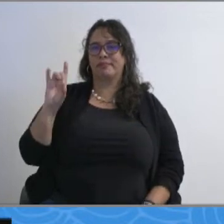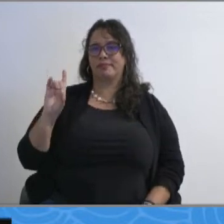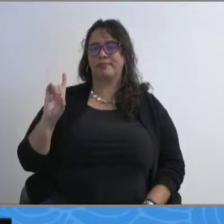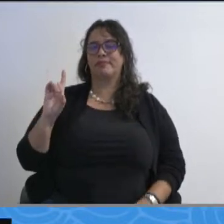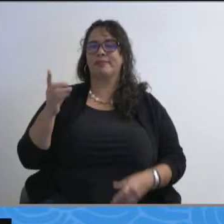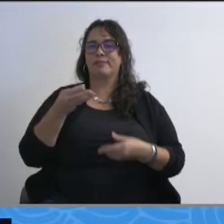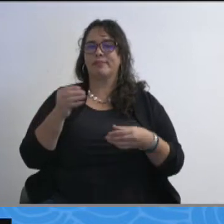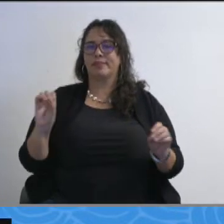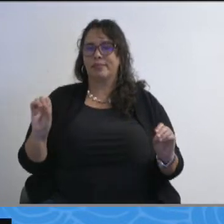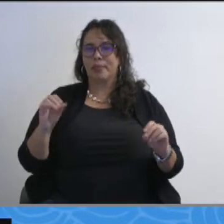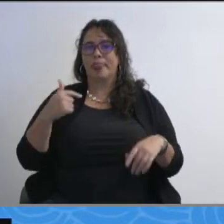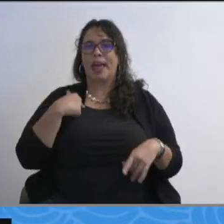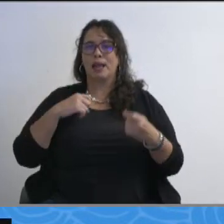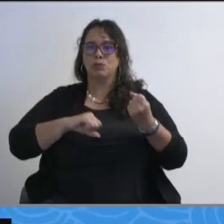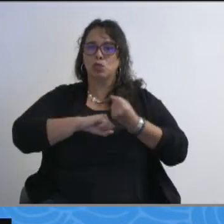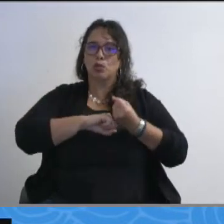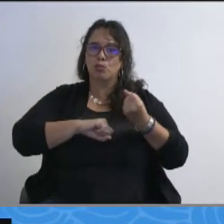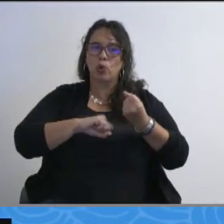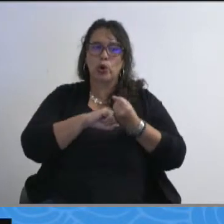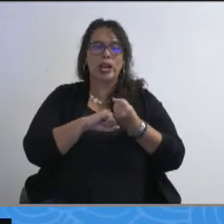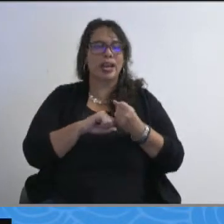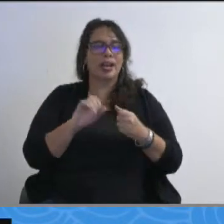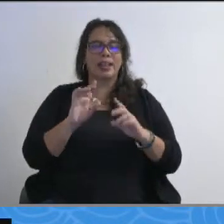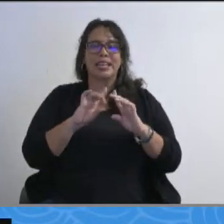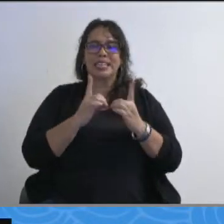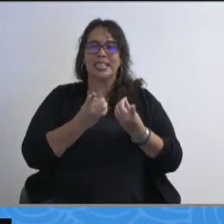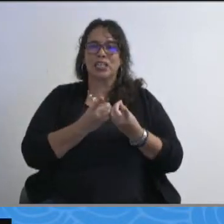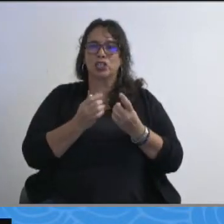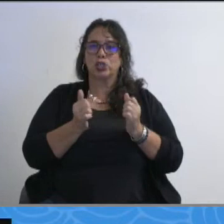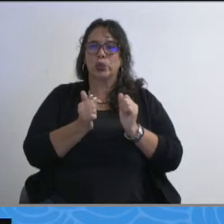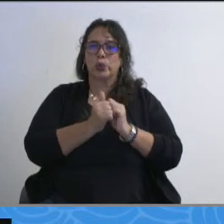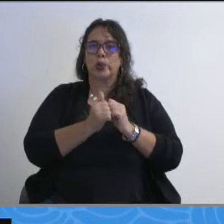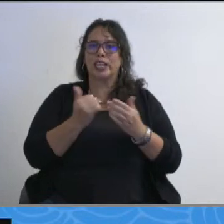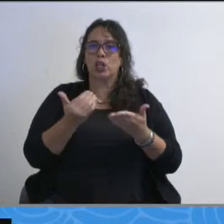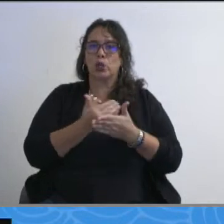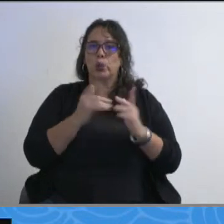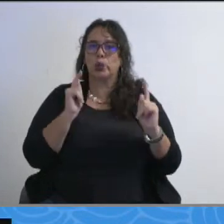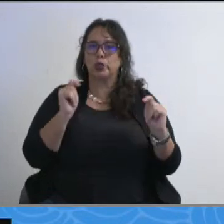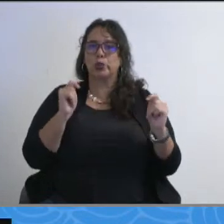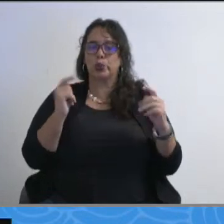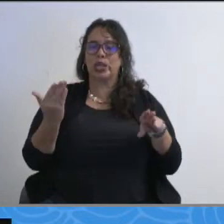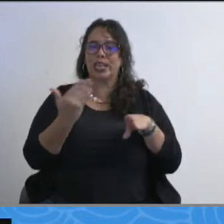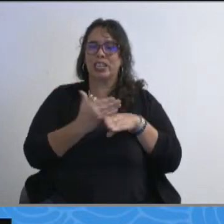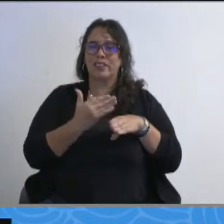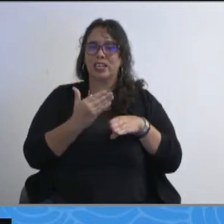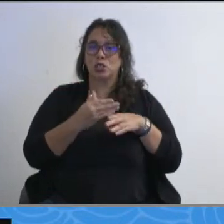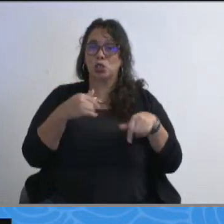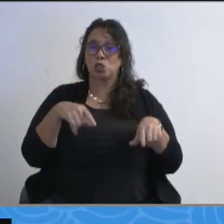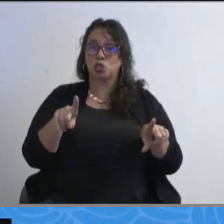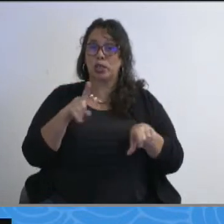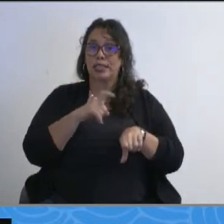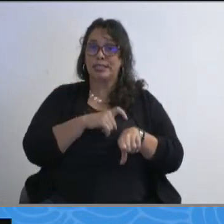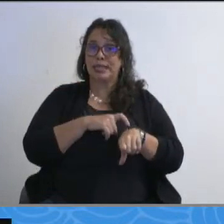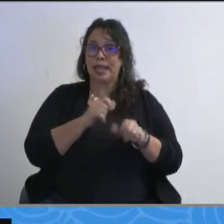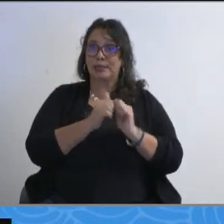And I'm supporting our district with our new tutoring interventions. So, during our time together,